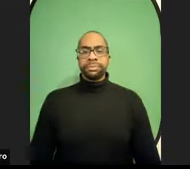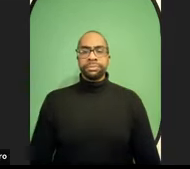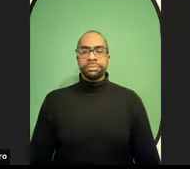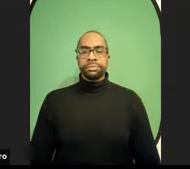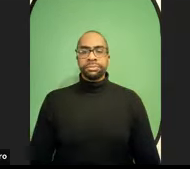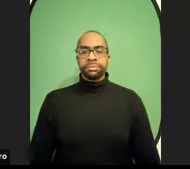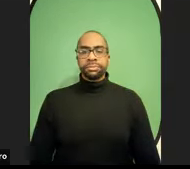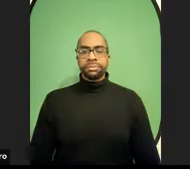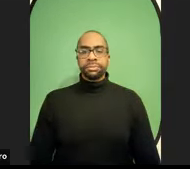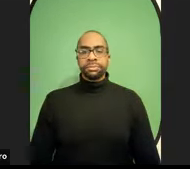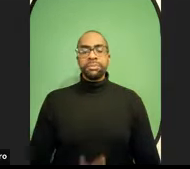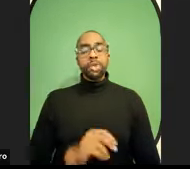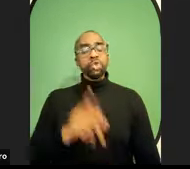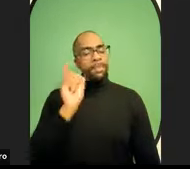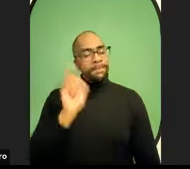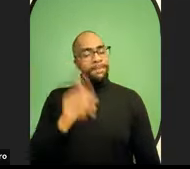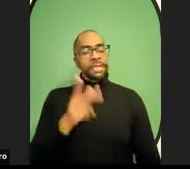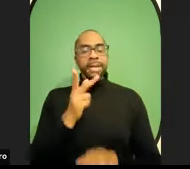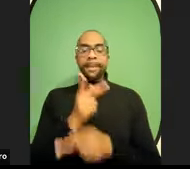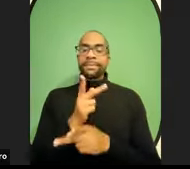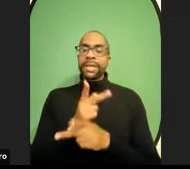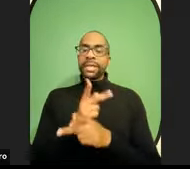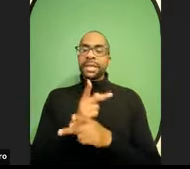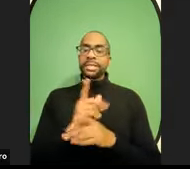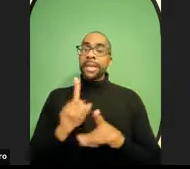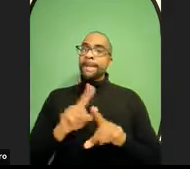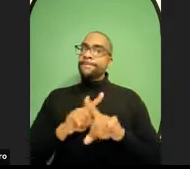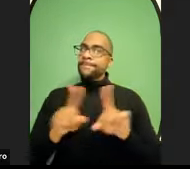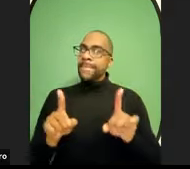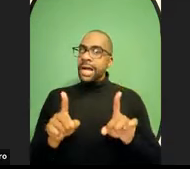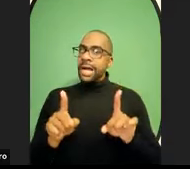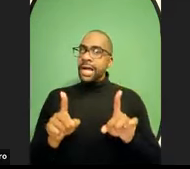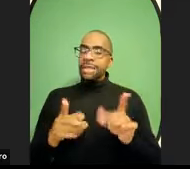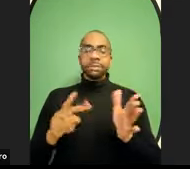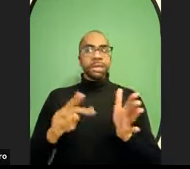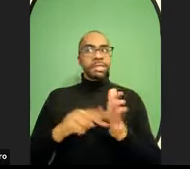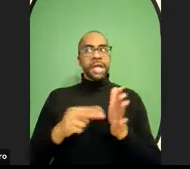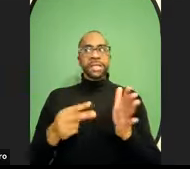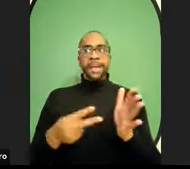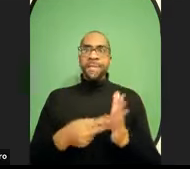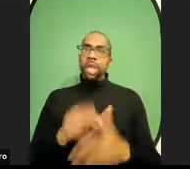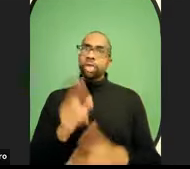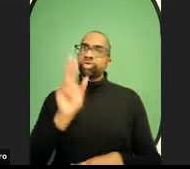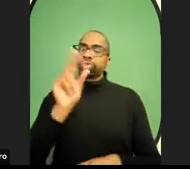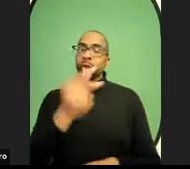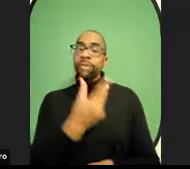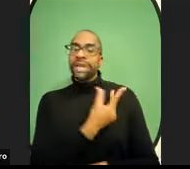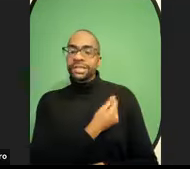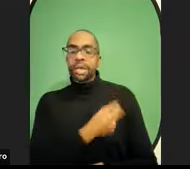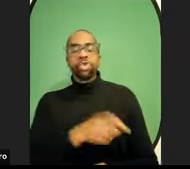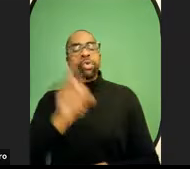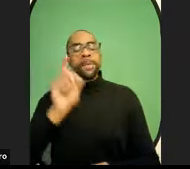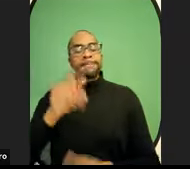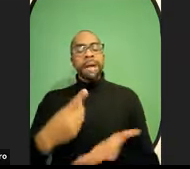past, so. that being said that group that being said that who has to be cautious however that is not a be cautious however that is not a contraindications necessarily it